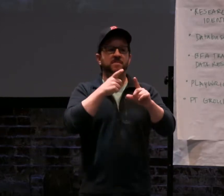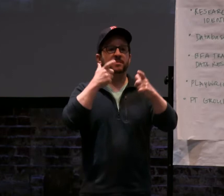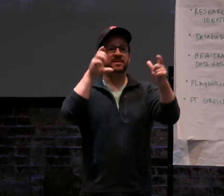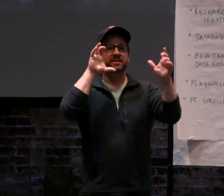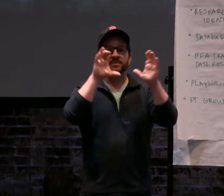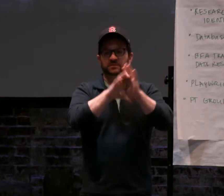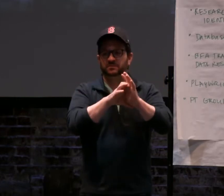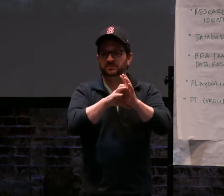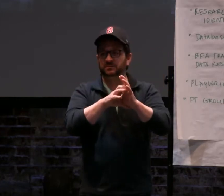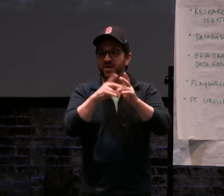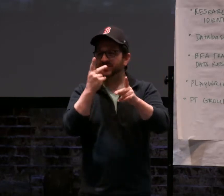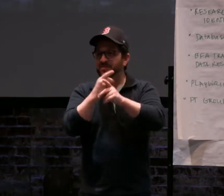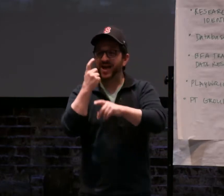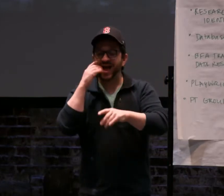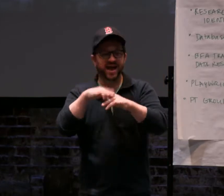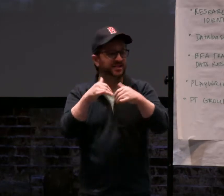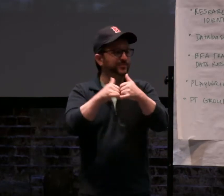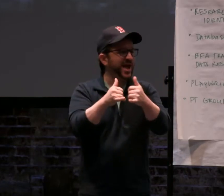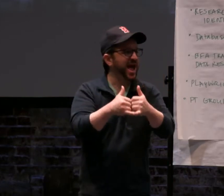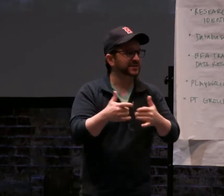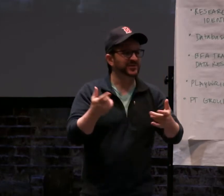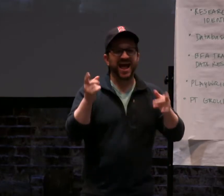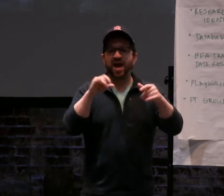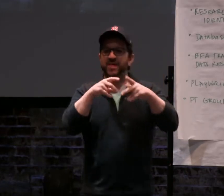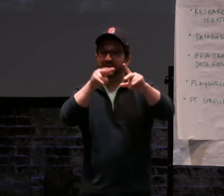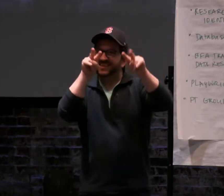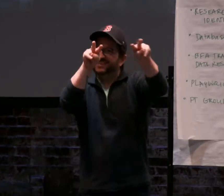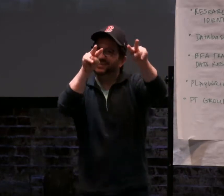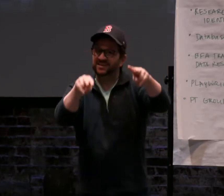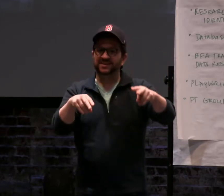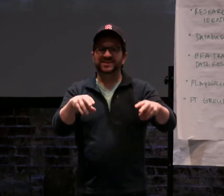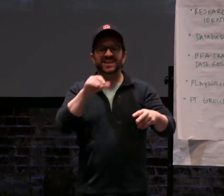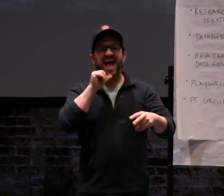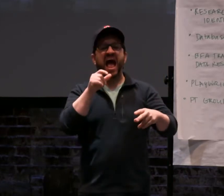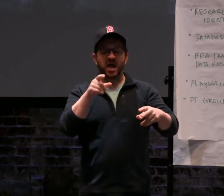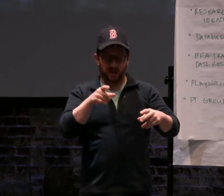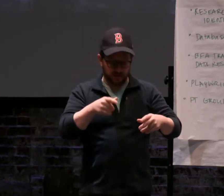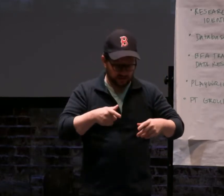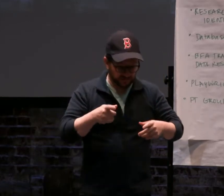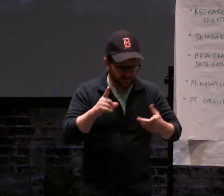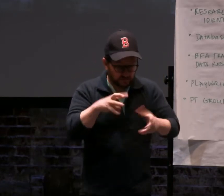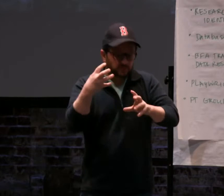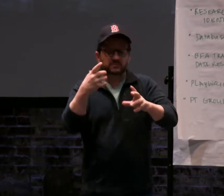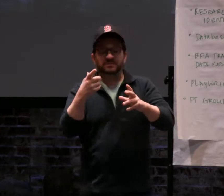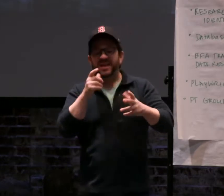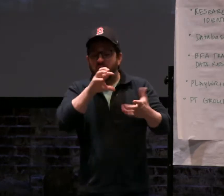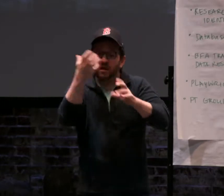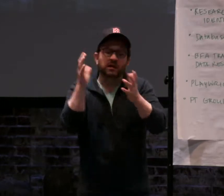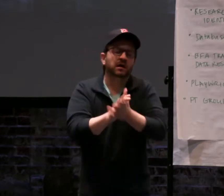Don't let the other peripheral things distract you. Keep your eyes on the prize, stay focused, forward moving.